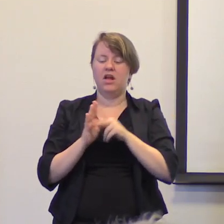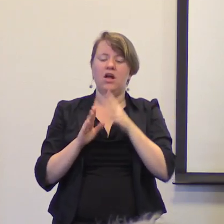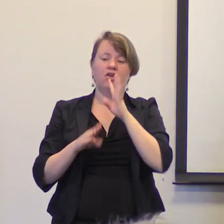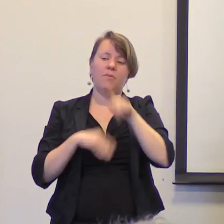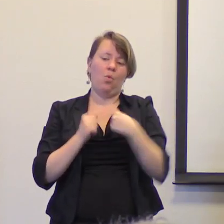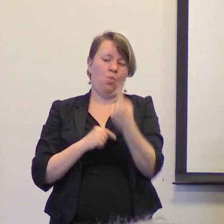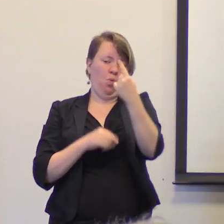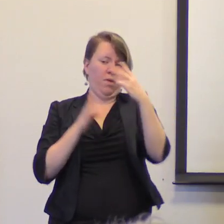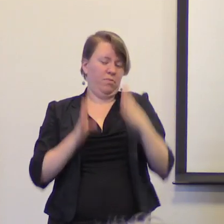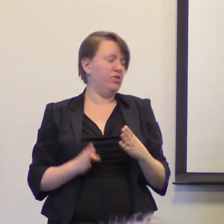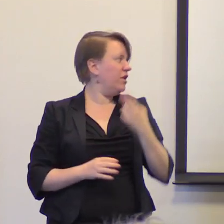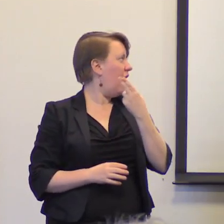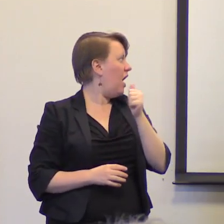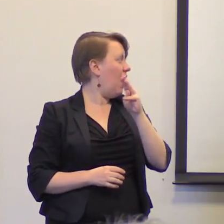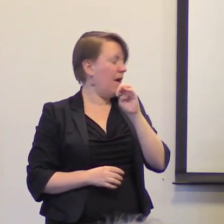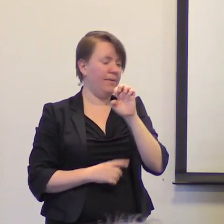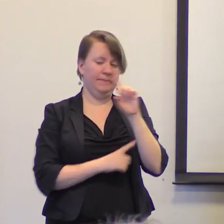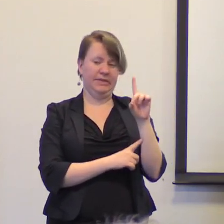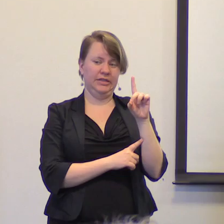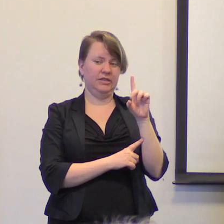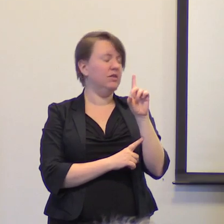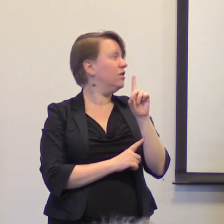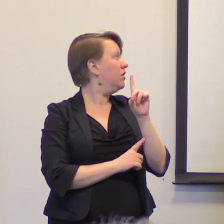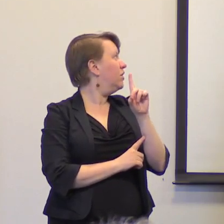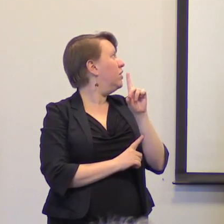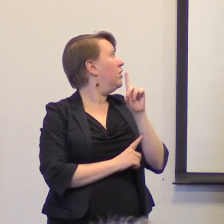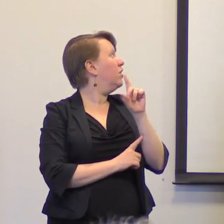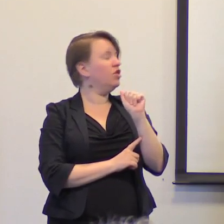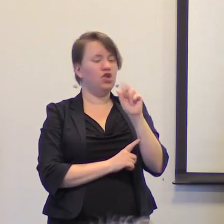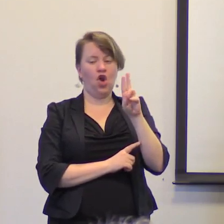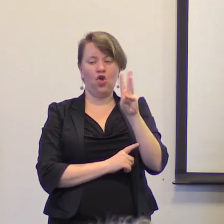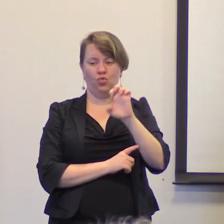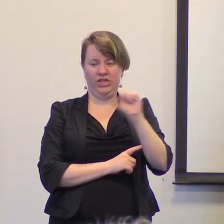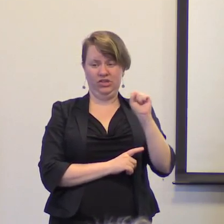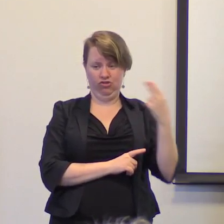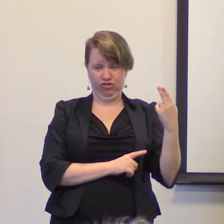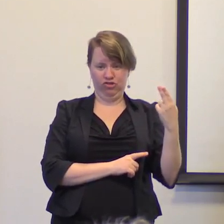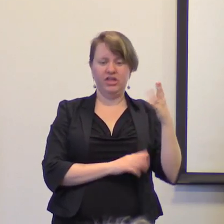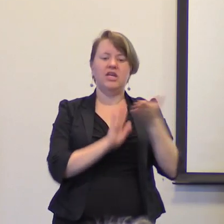Now, some of you may have heard about Hameed because he became the title plaintiff in the